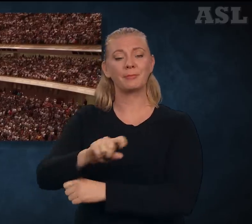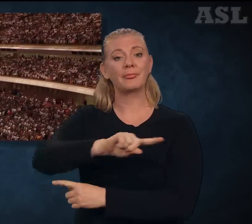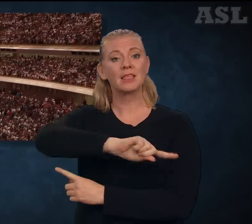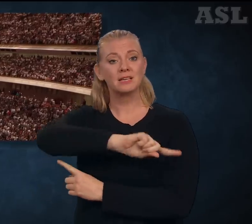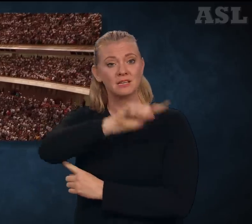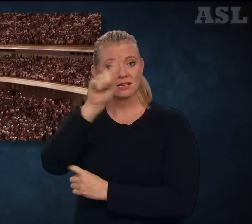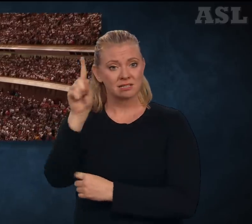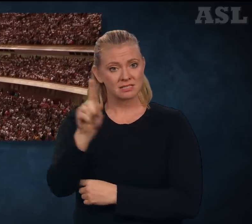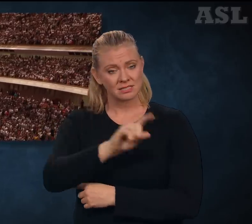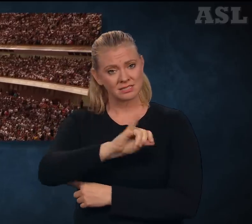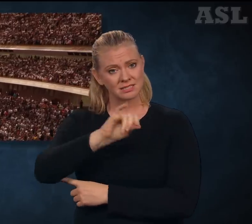EV'RY FOE OF TRUTH BE DOWN.